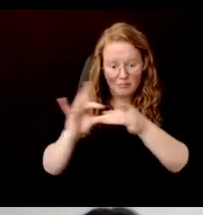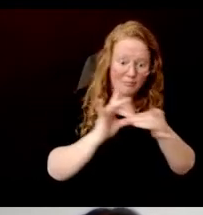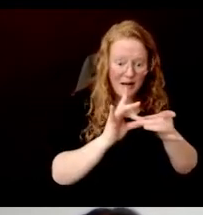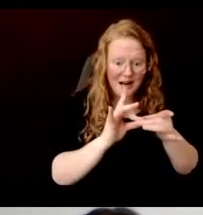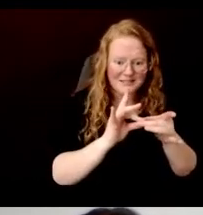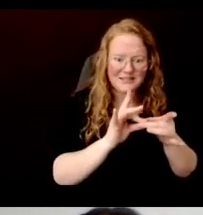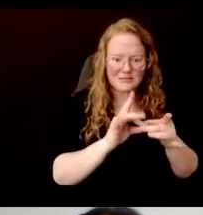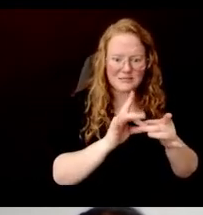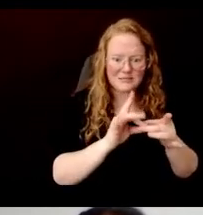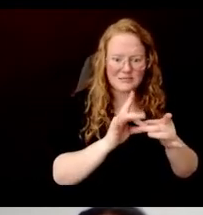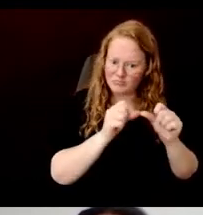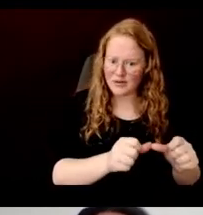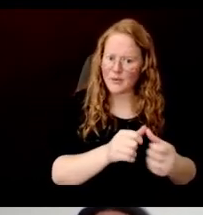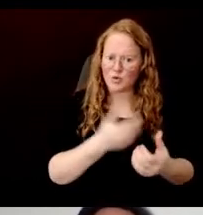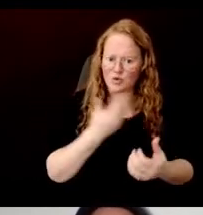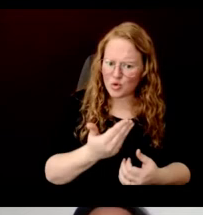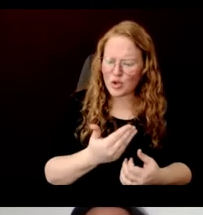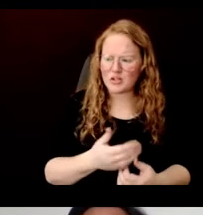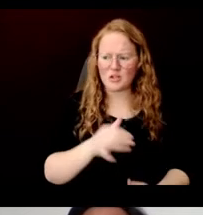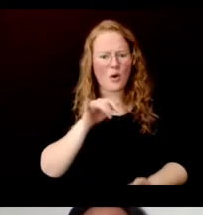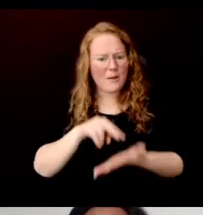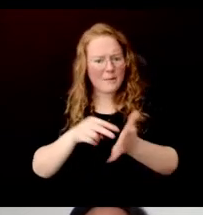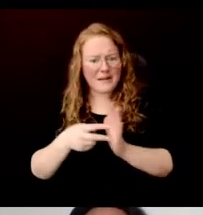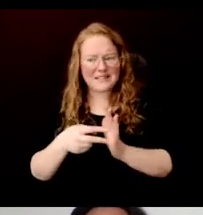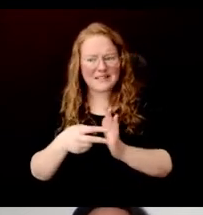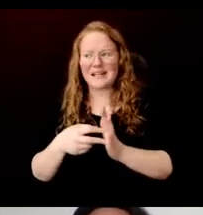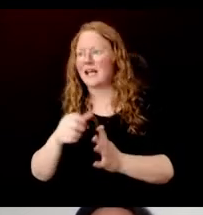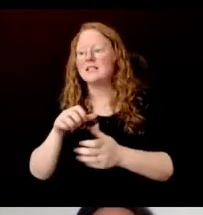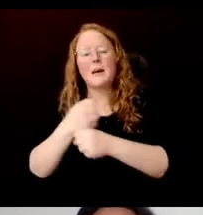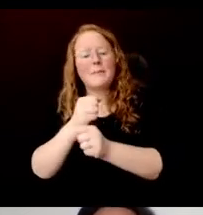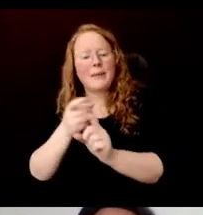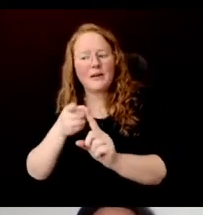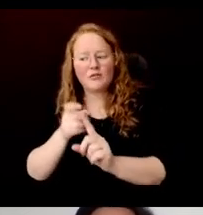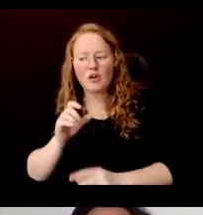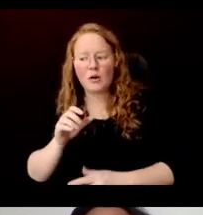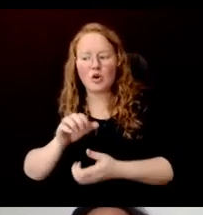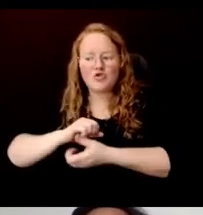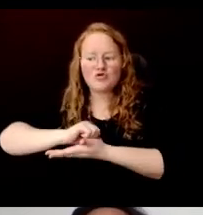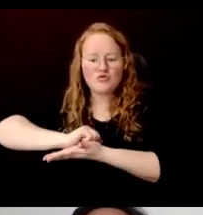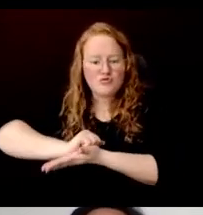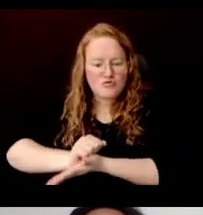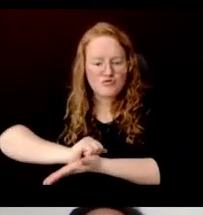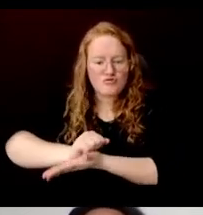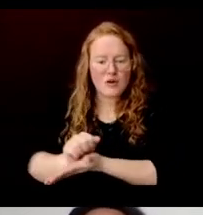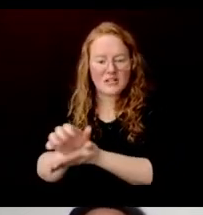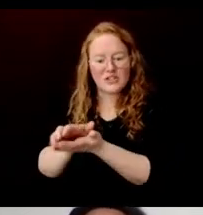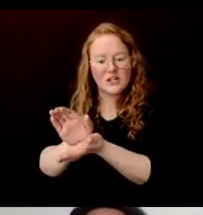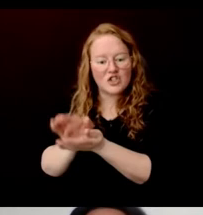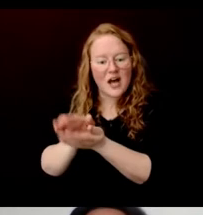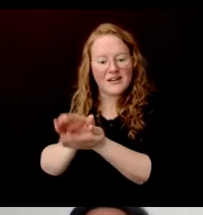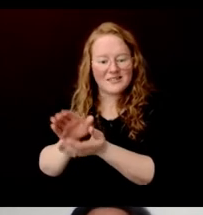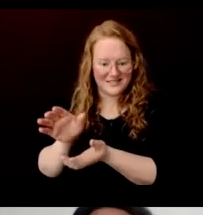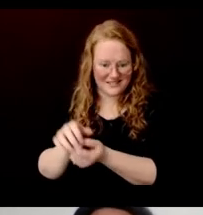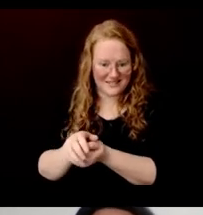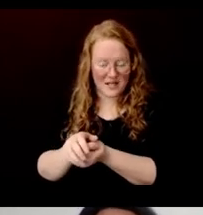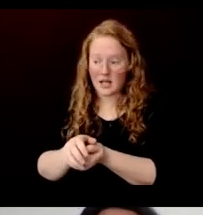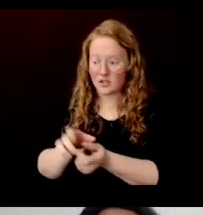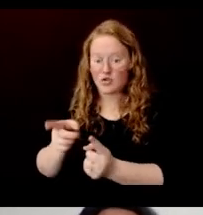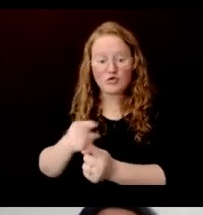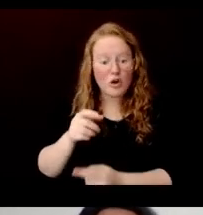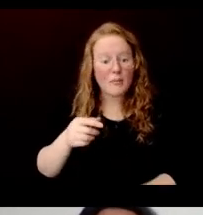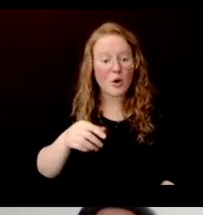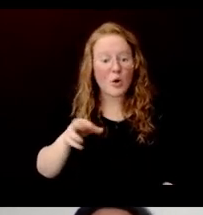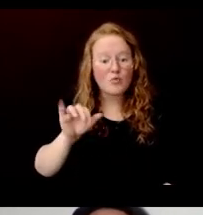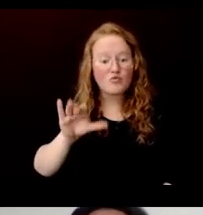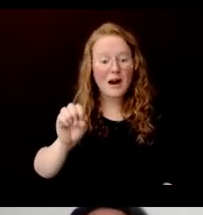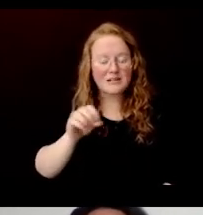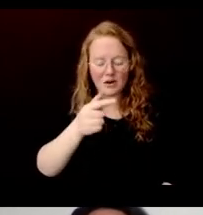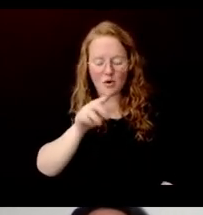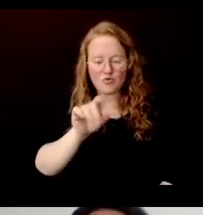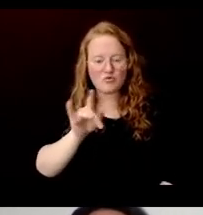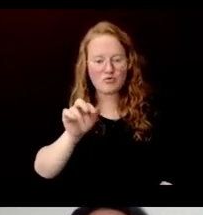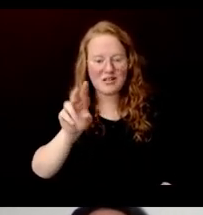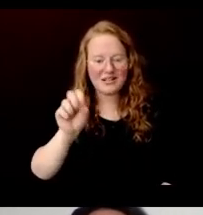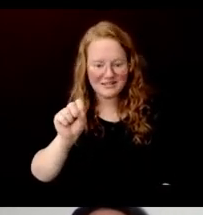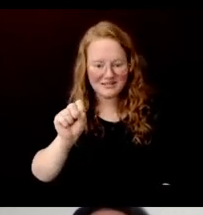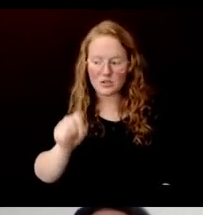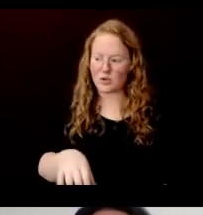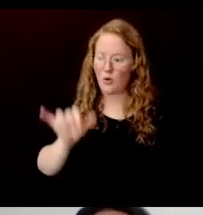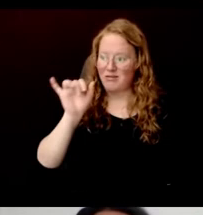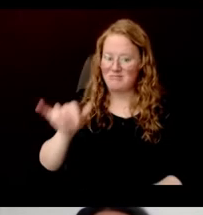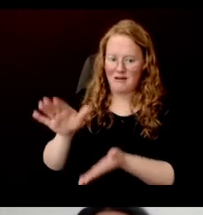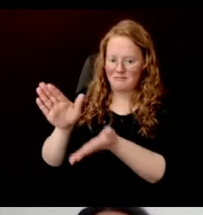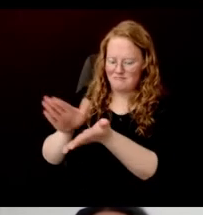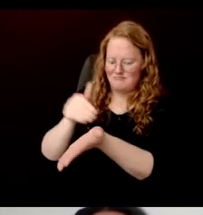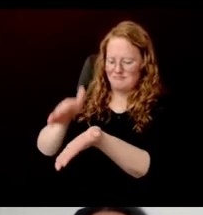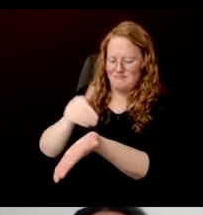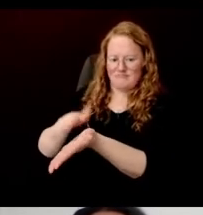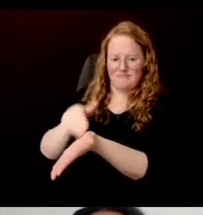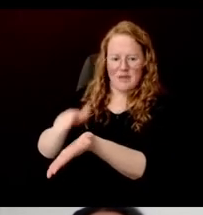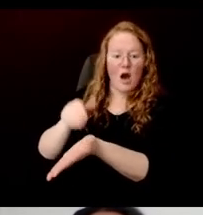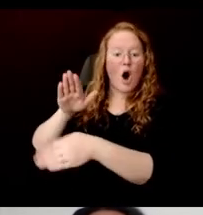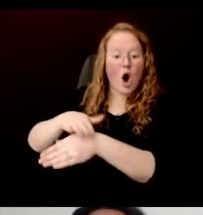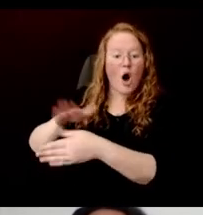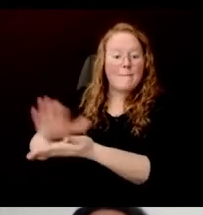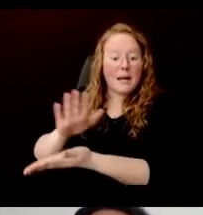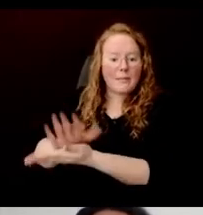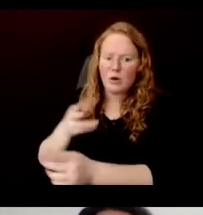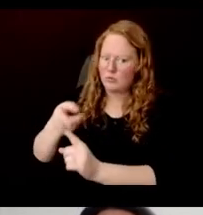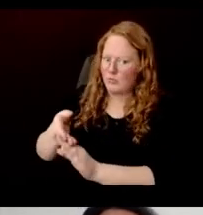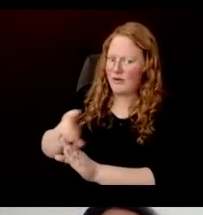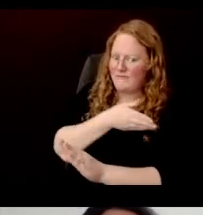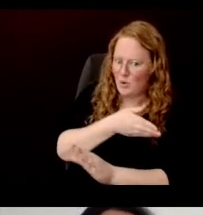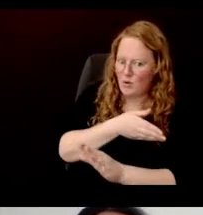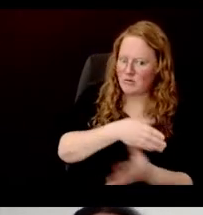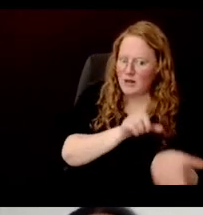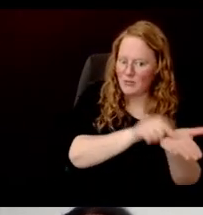This mixture is a pearlescent mixture made from crushed seashells that are mixed with fermented glutenous rice. That is painted on the paper before printing and gives an appealing texture to the paper.